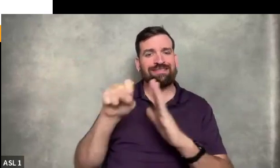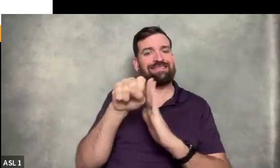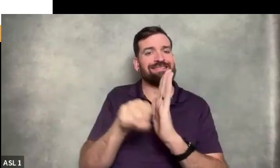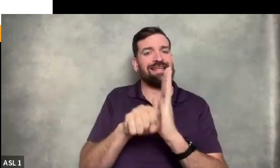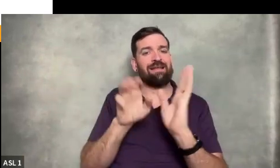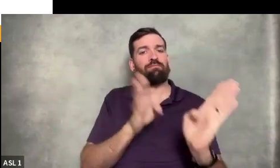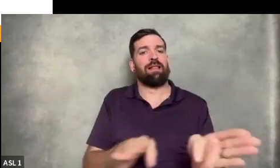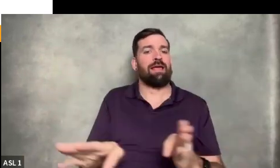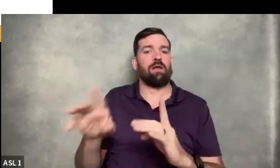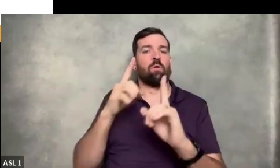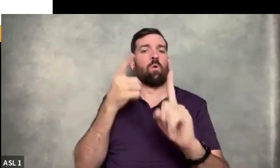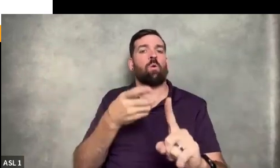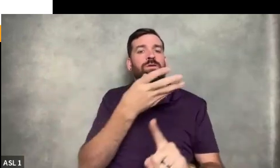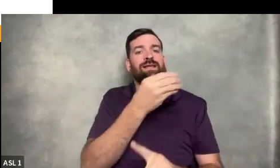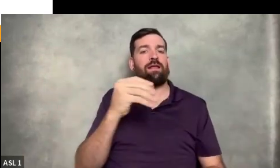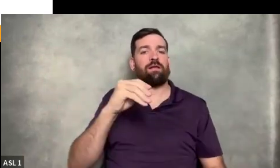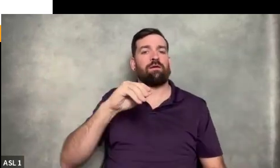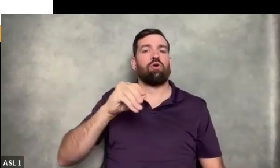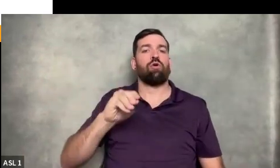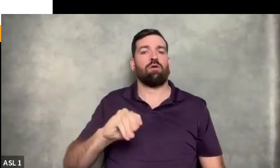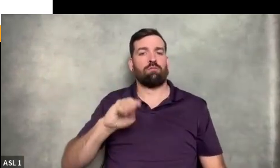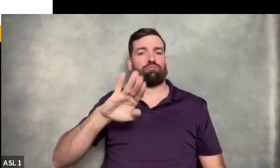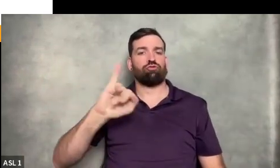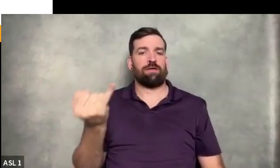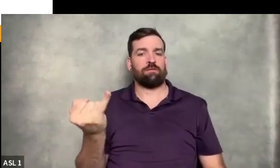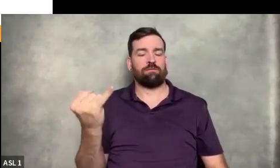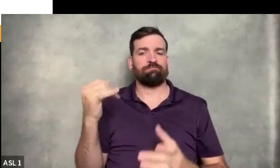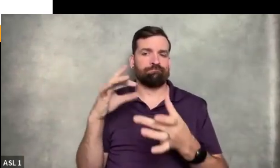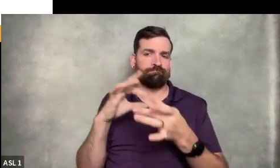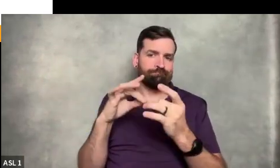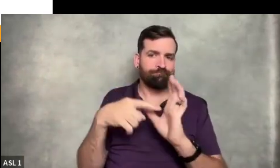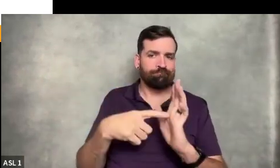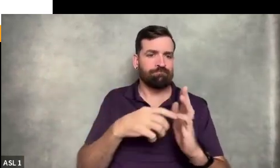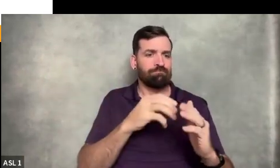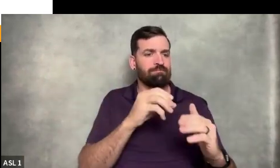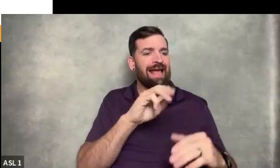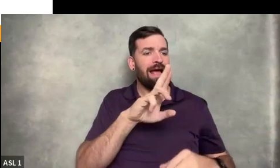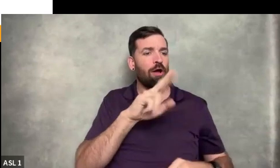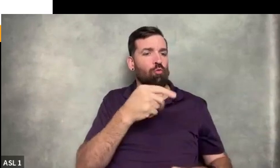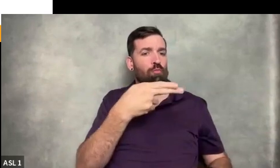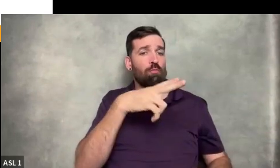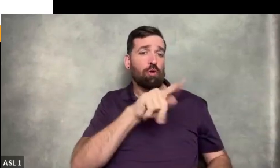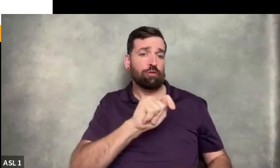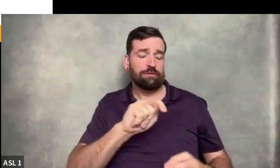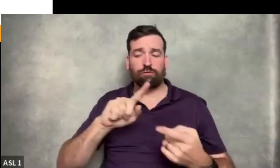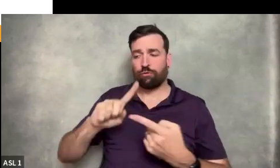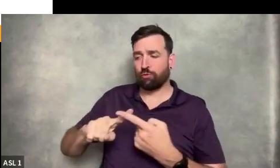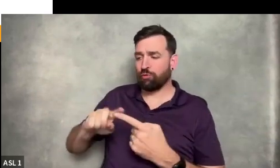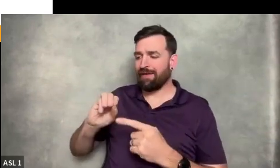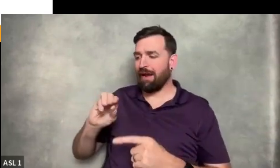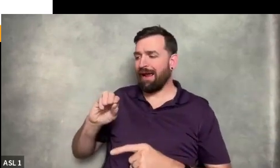objectives. It featured a discussion on outputs versus outcomes, categories of outcomes and how